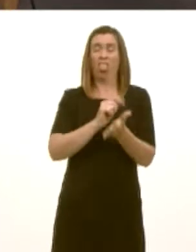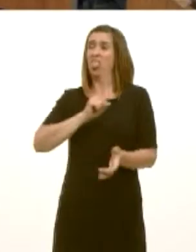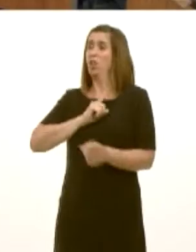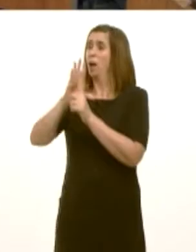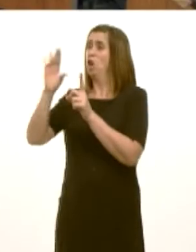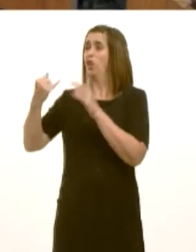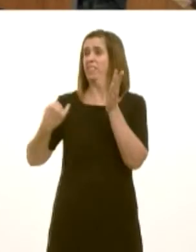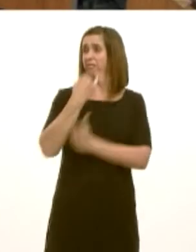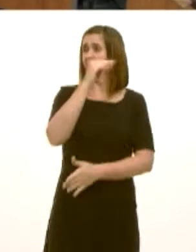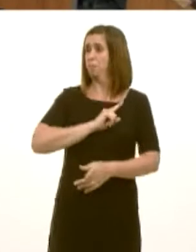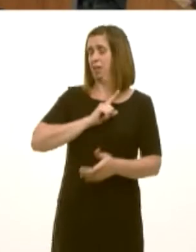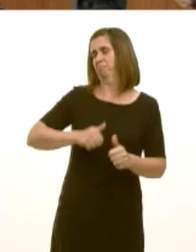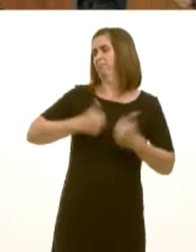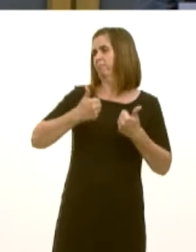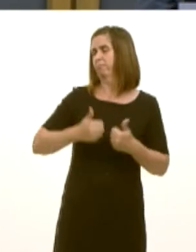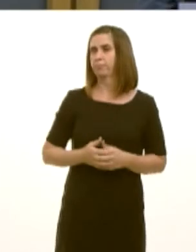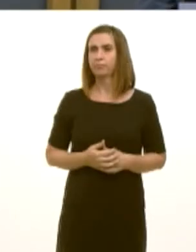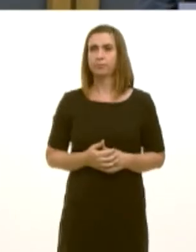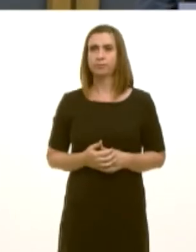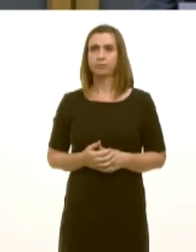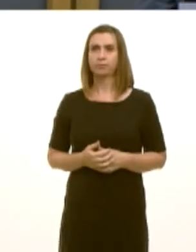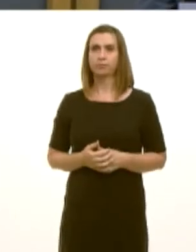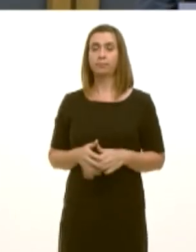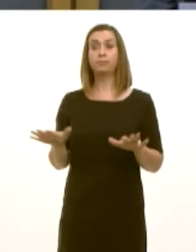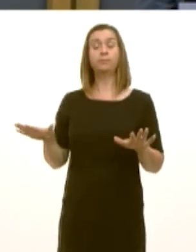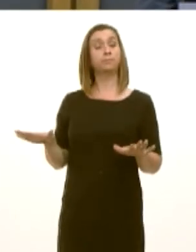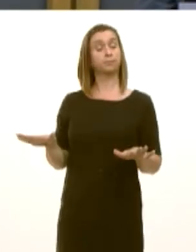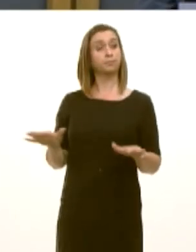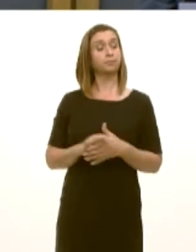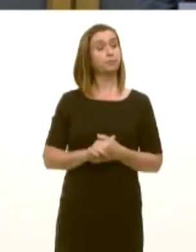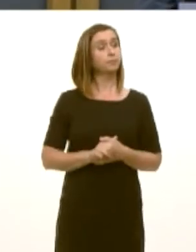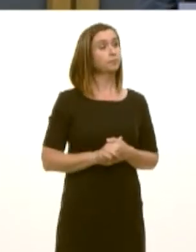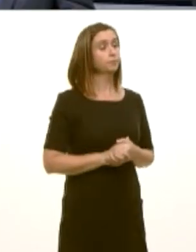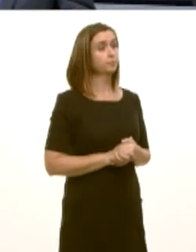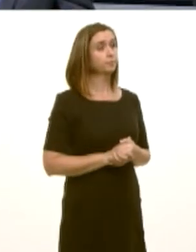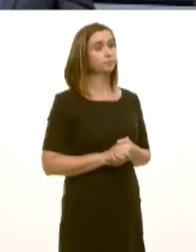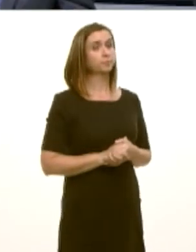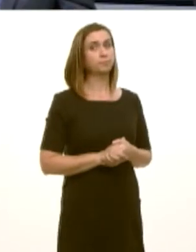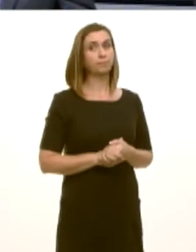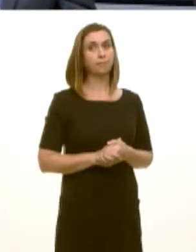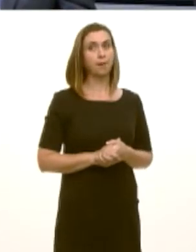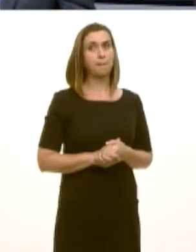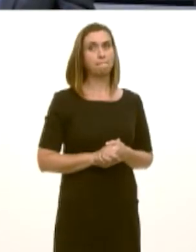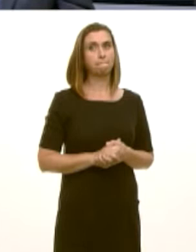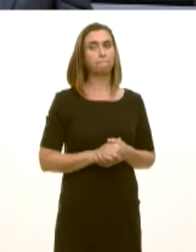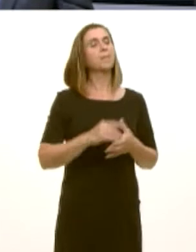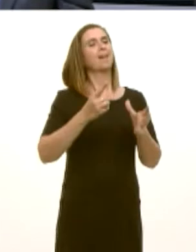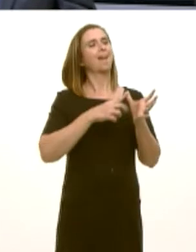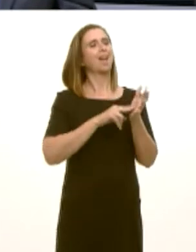Mick Antoniw: First Minister, Aneurin Bevan said that the purpose of winning power is to be able to give it away.